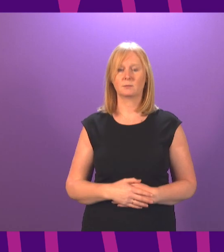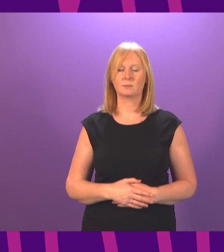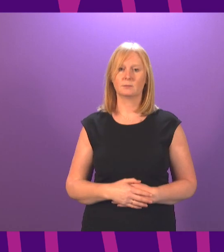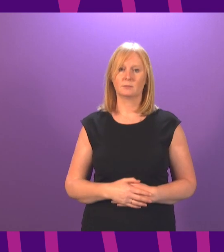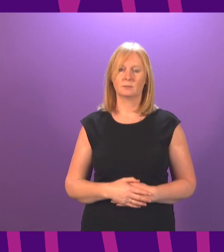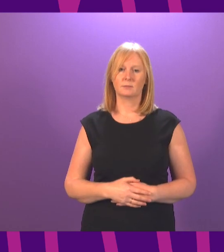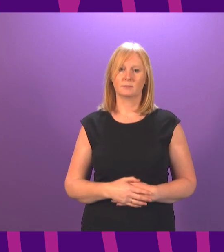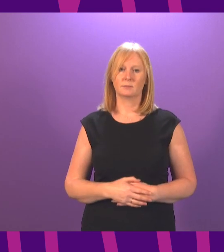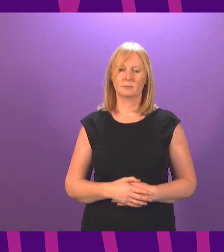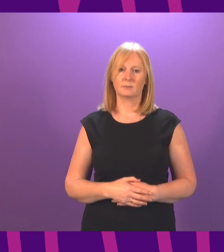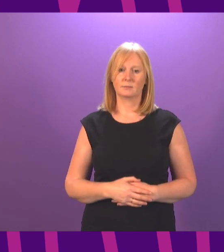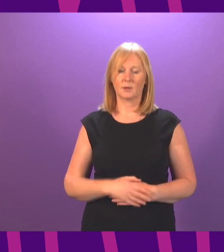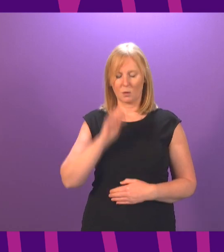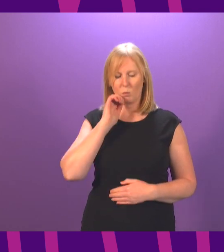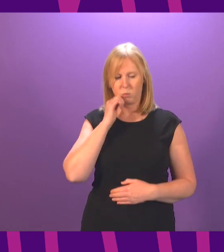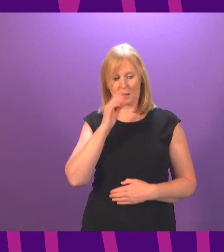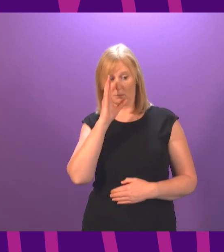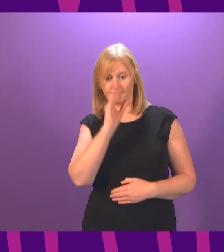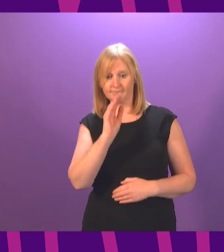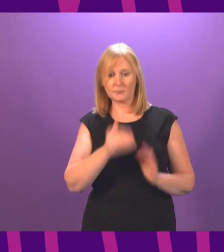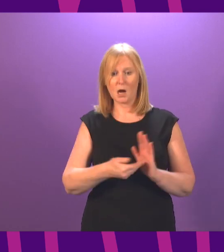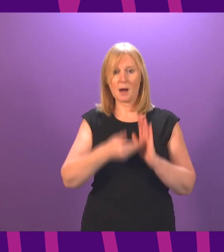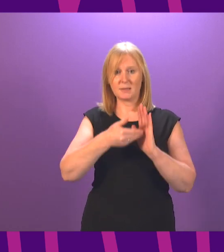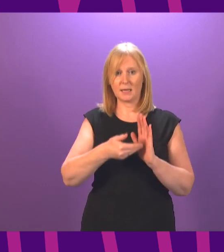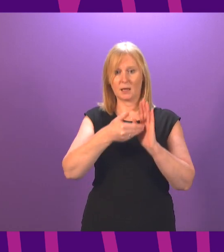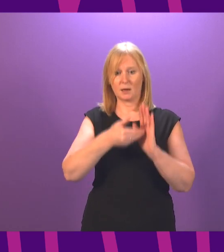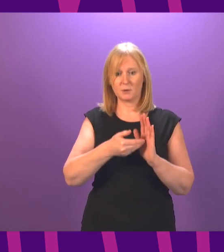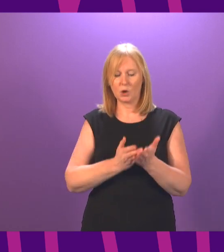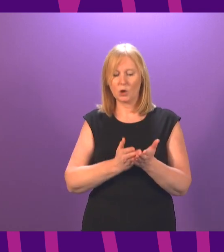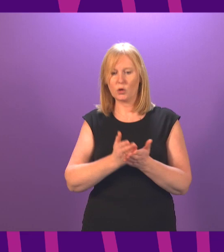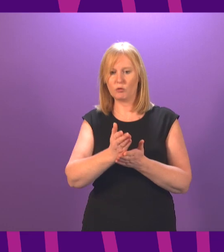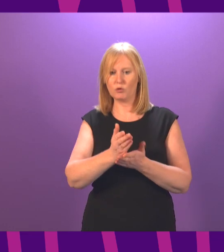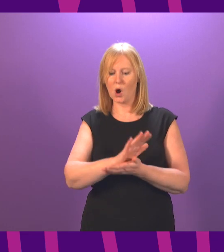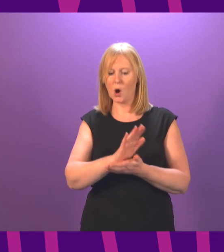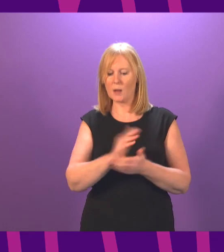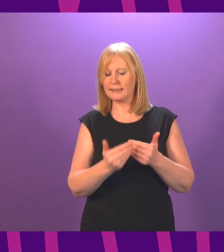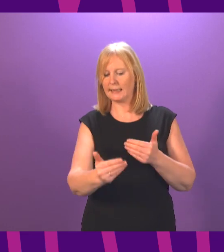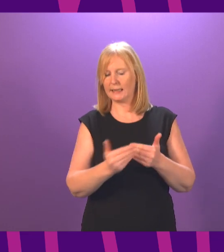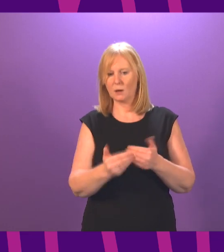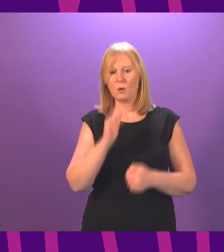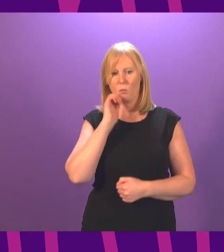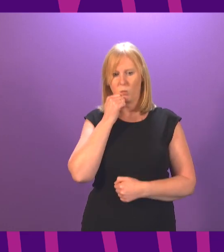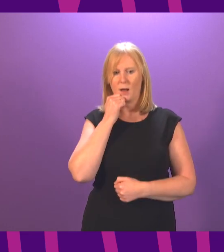Over the recess period, we will continue to update members on any implications of what